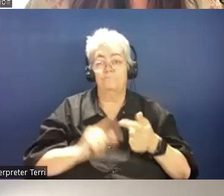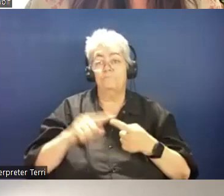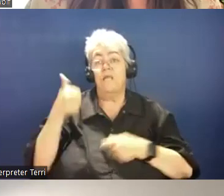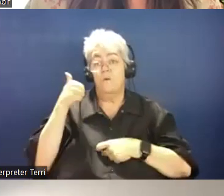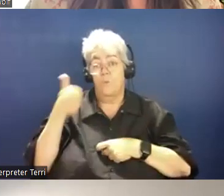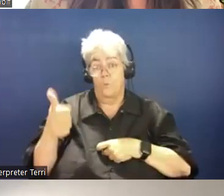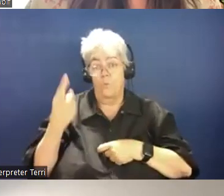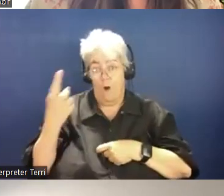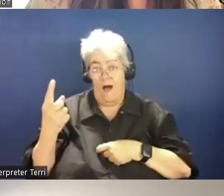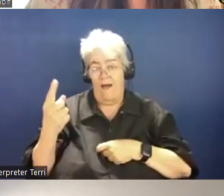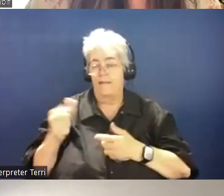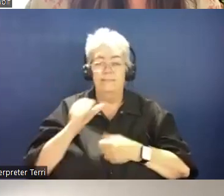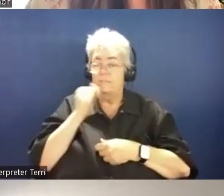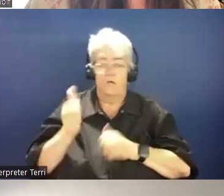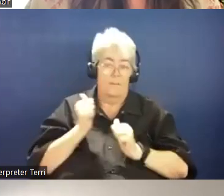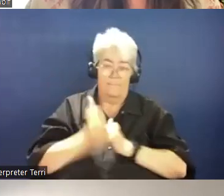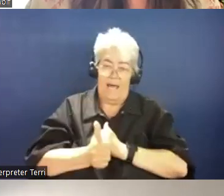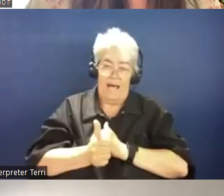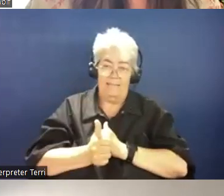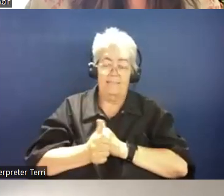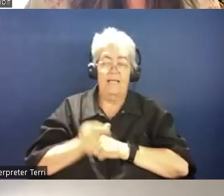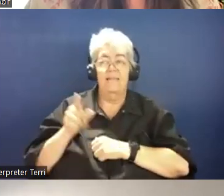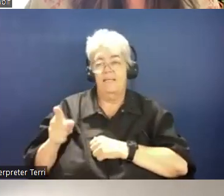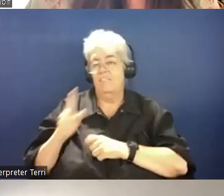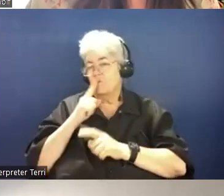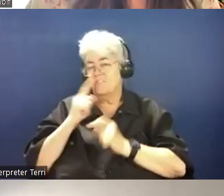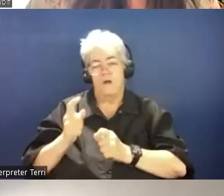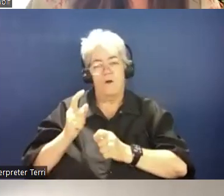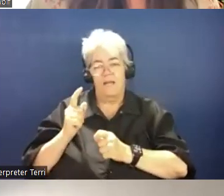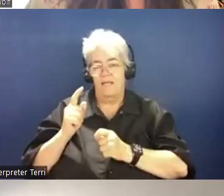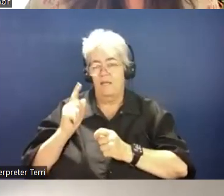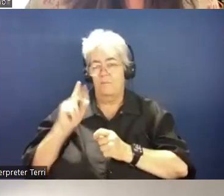that did not pass that was very political around banning assault rifles altogether.